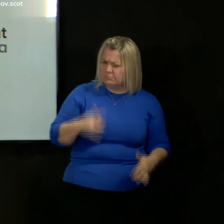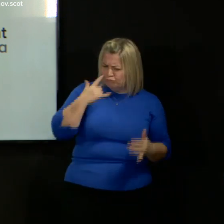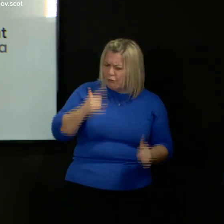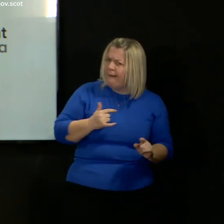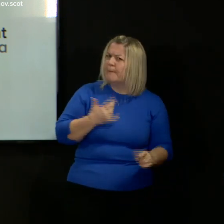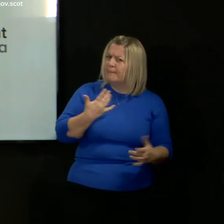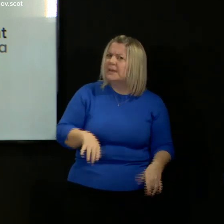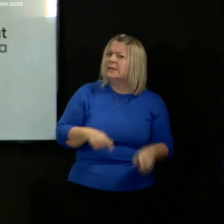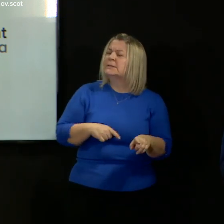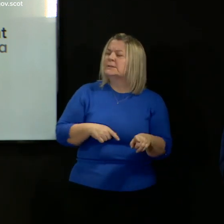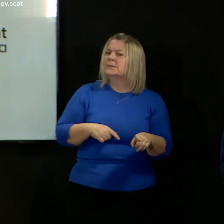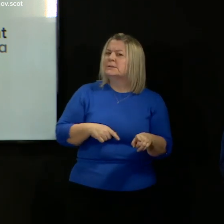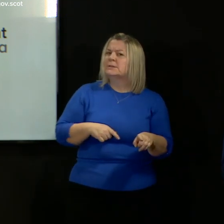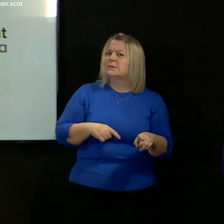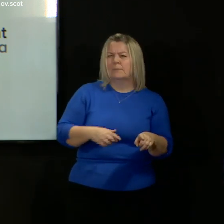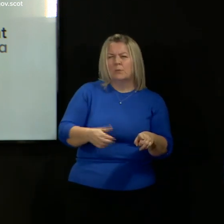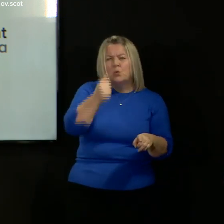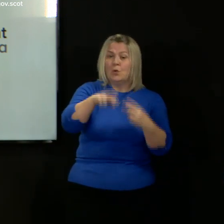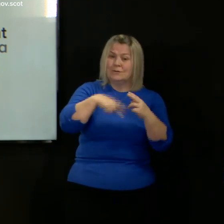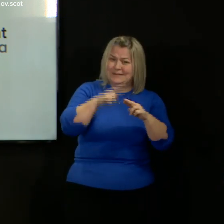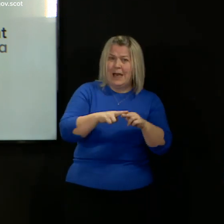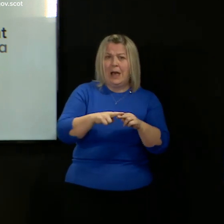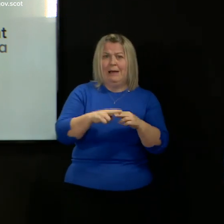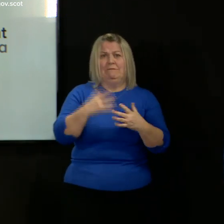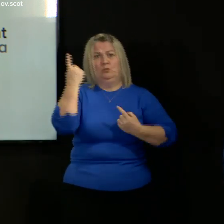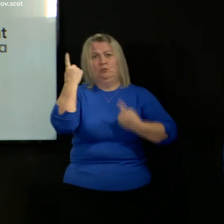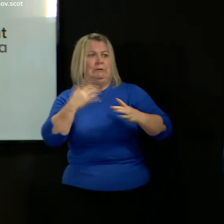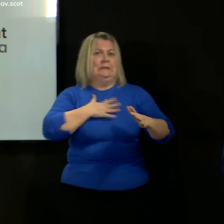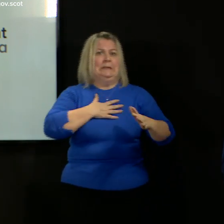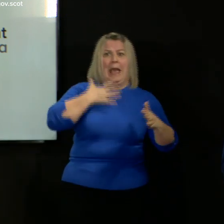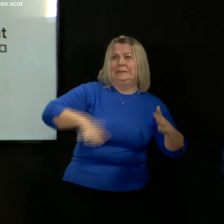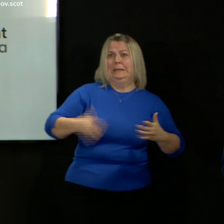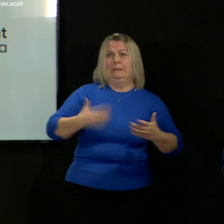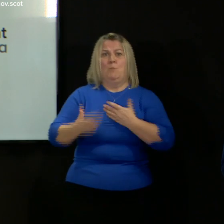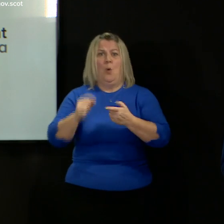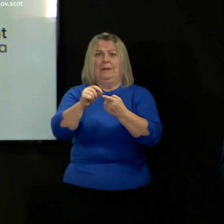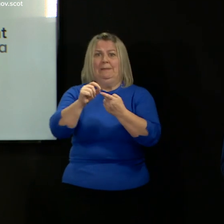staff are thoughtful and anxious about it but managers on the ground are